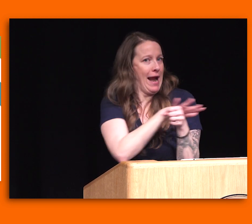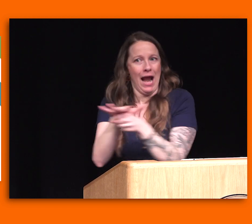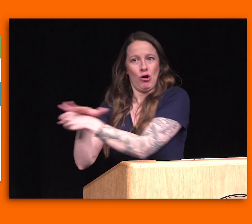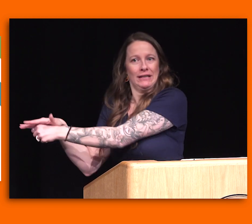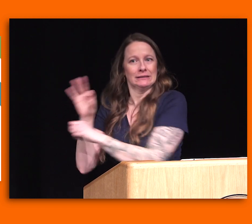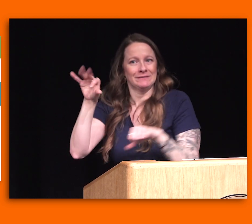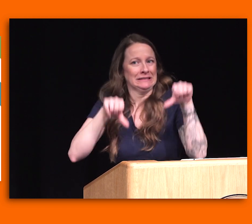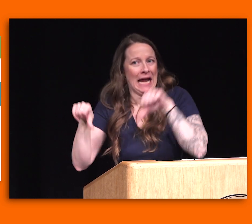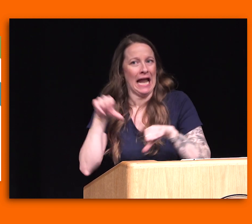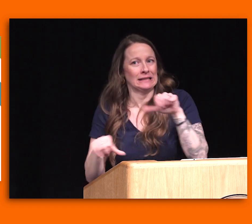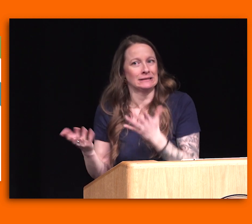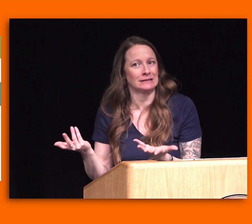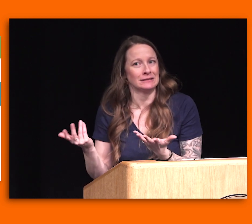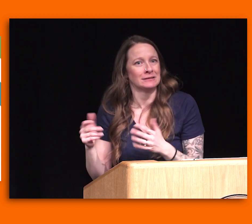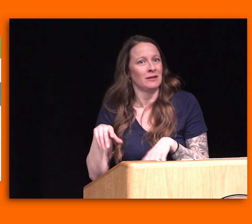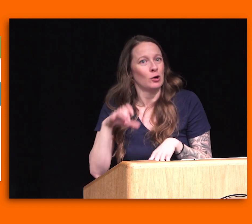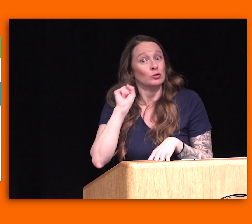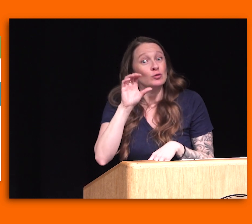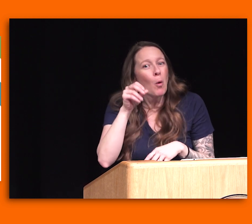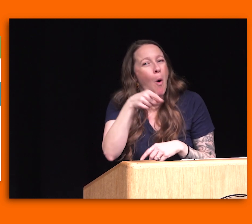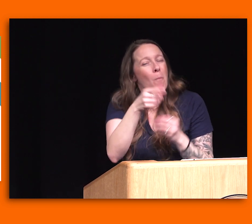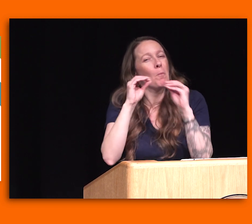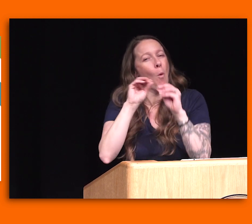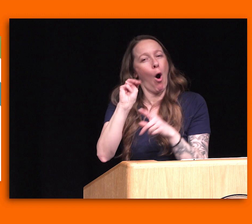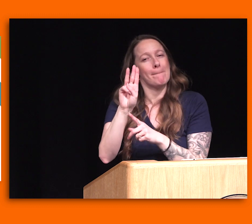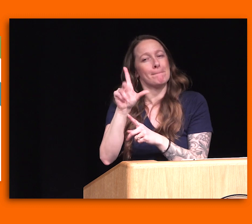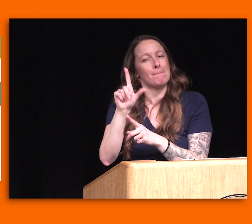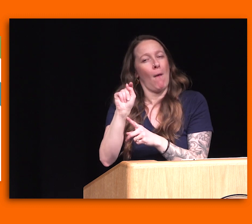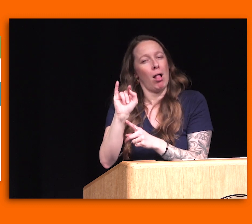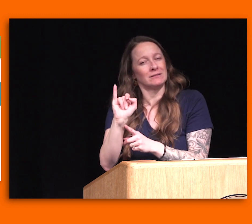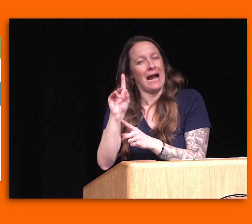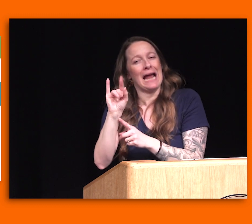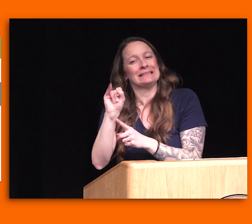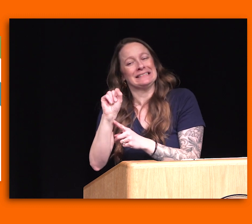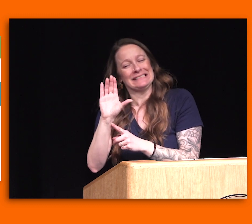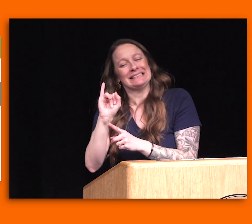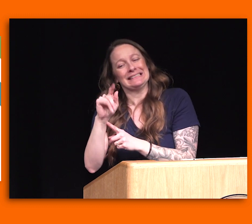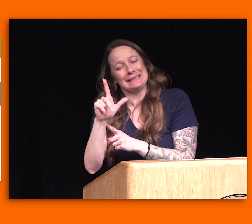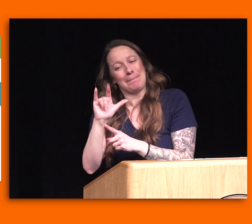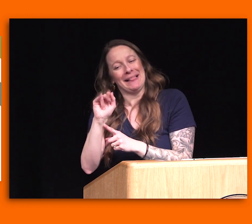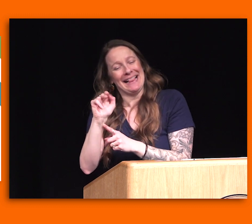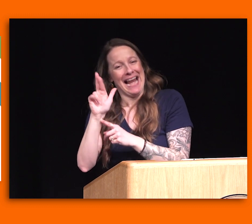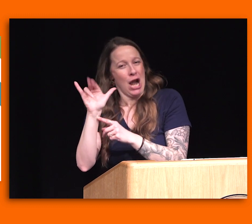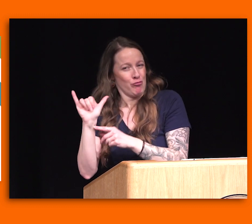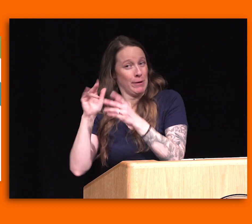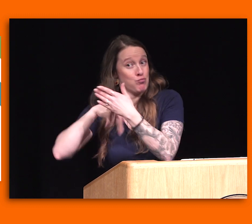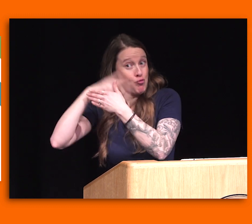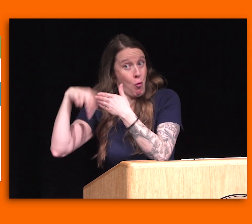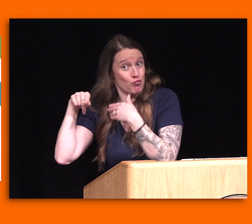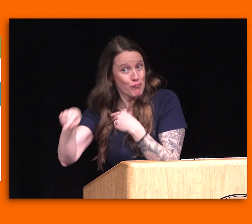and it includes many different areas of science. So, it's really more of a multidisciplinary